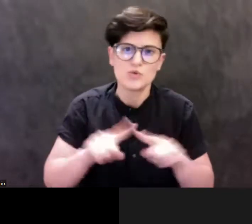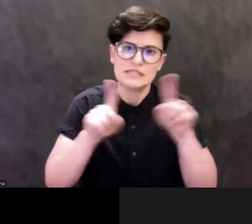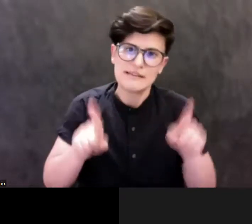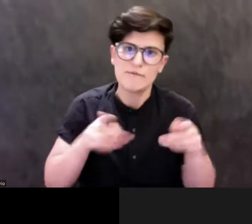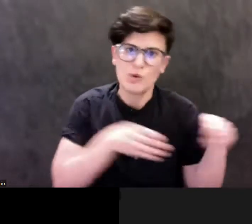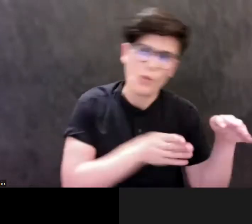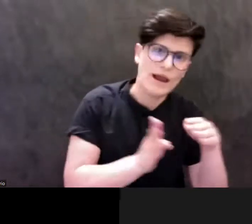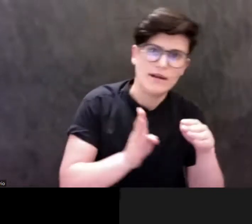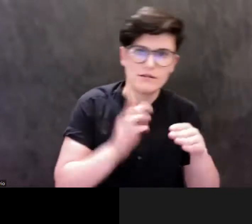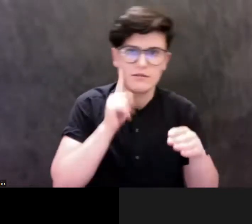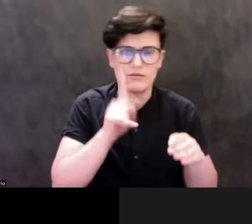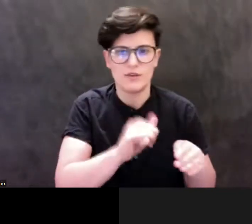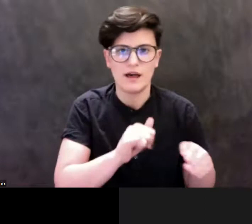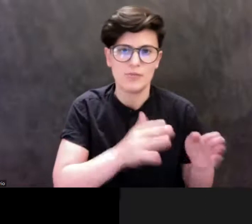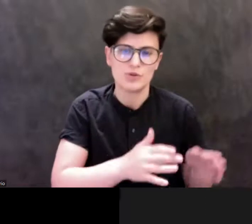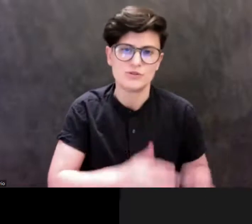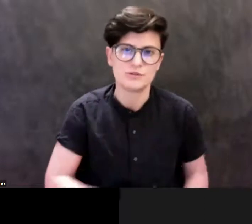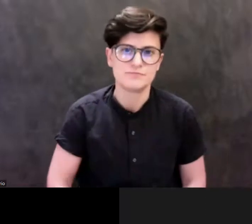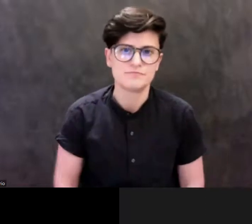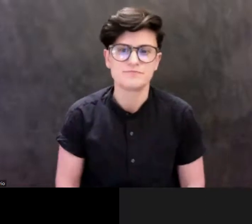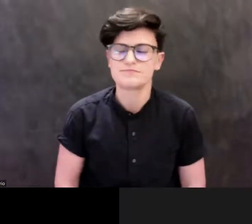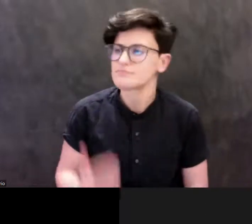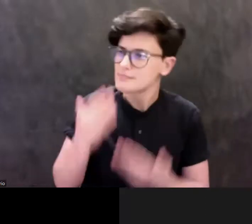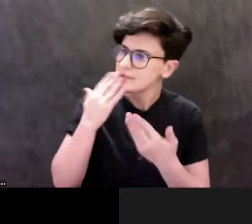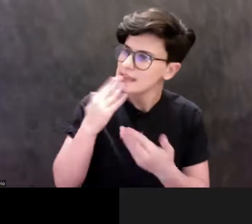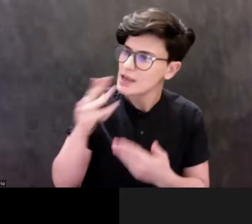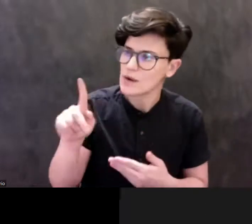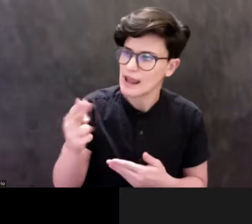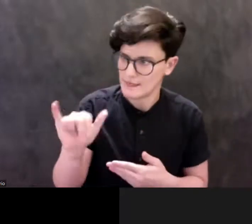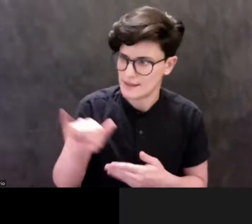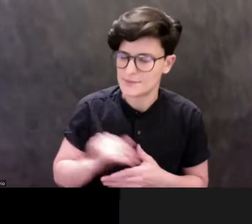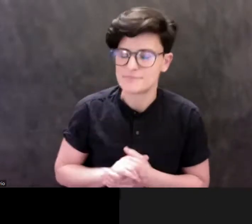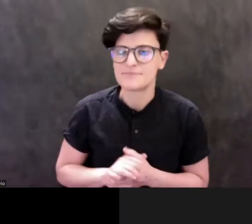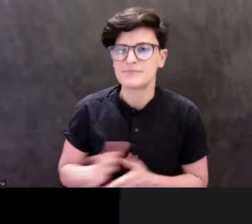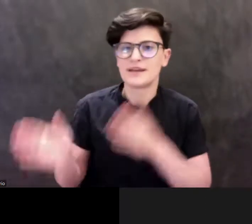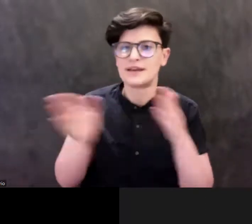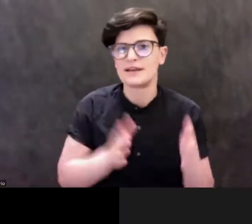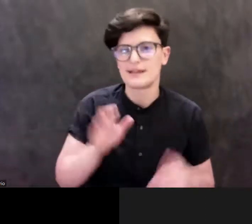________________________________________ Thanks.